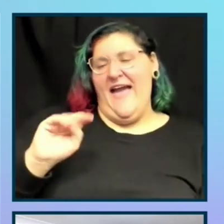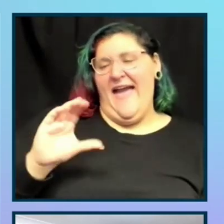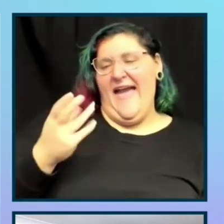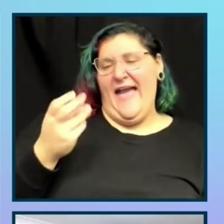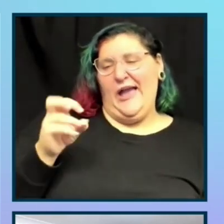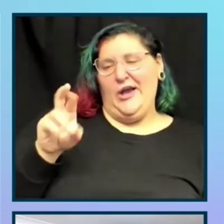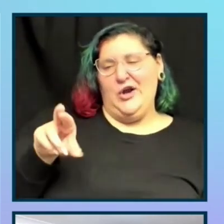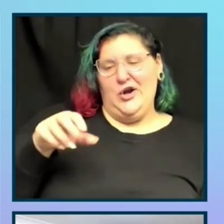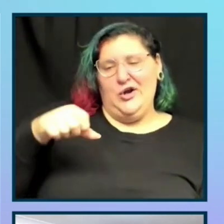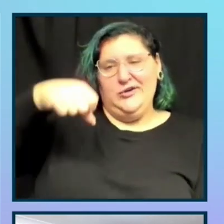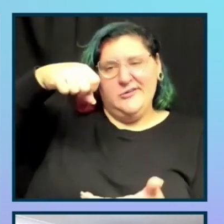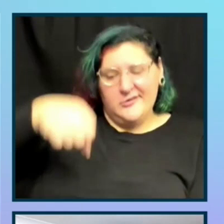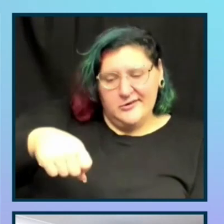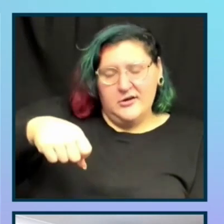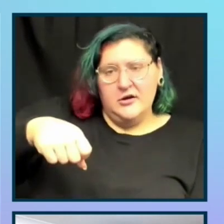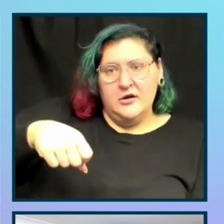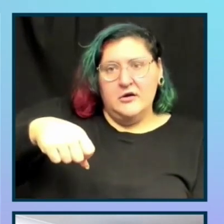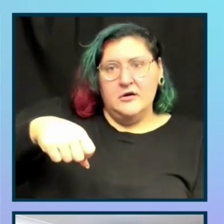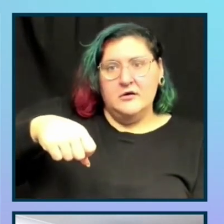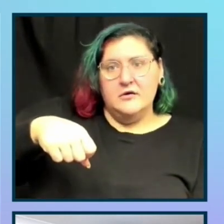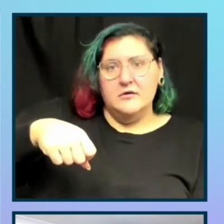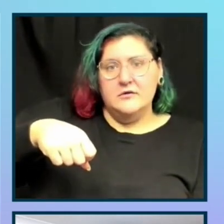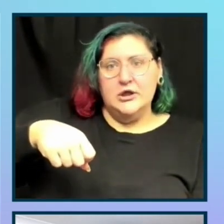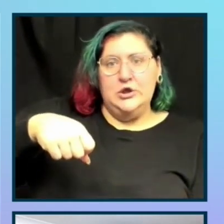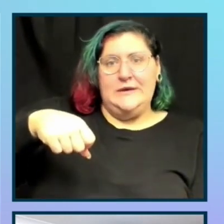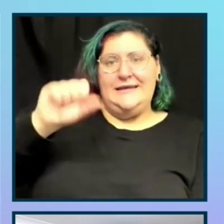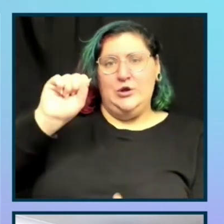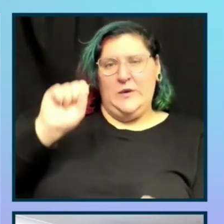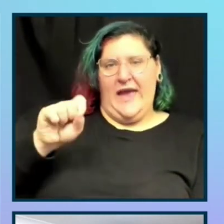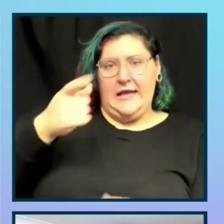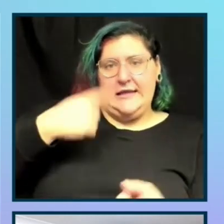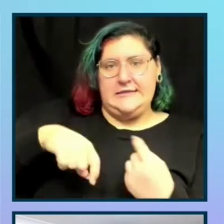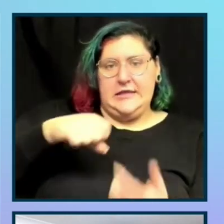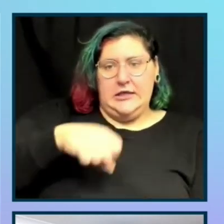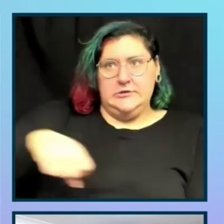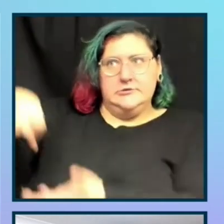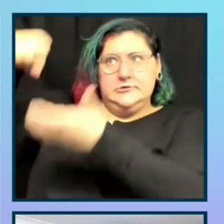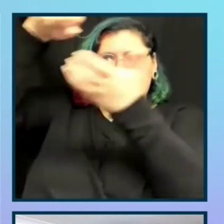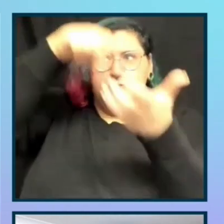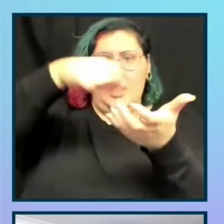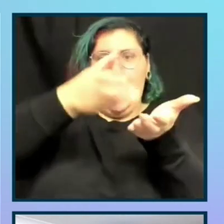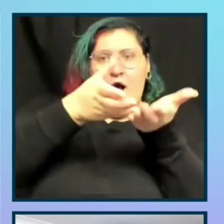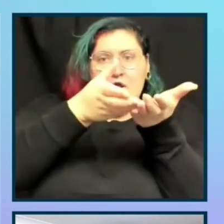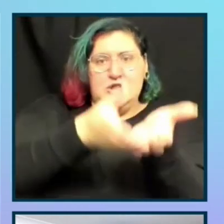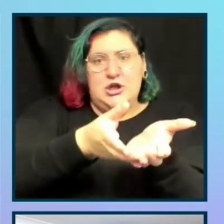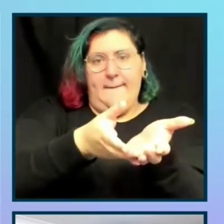if your crew have raised your anchor before you spawn in, which is a useful little life hack that we learn ourselves.